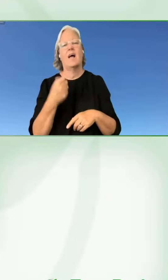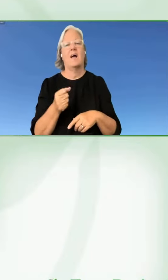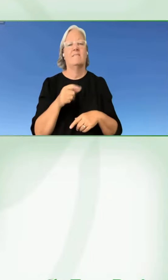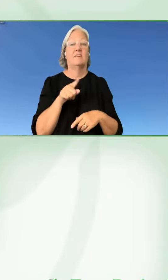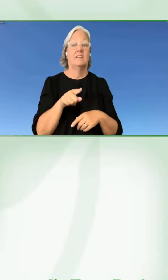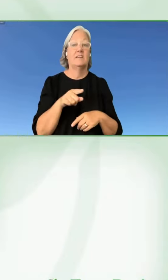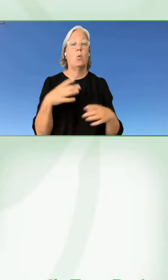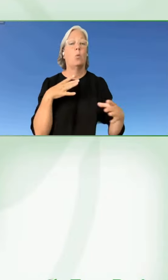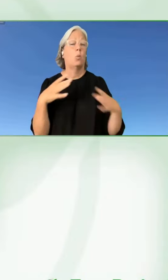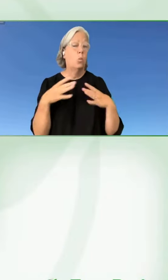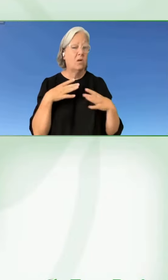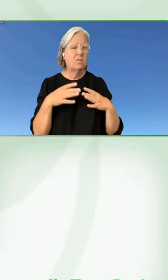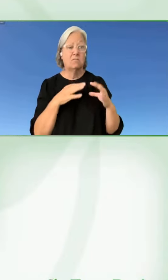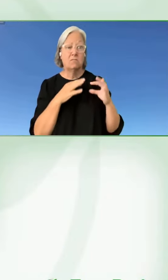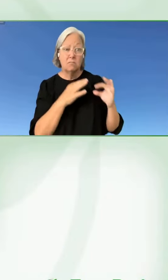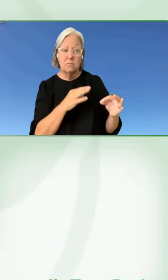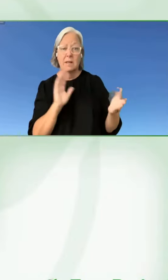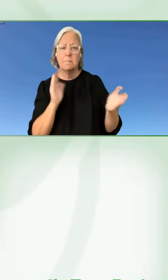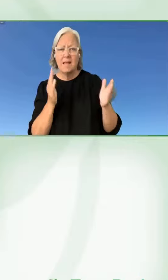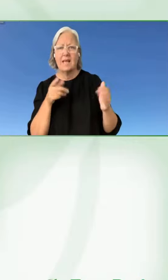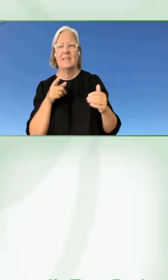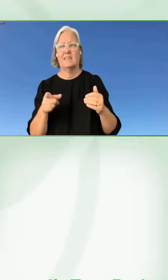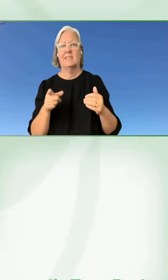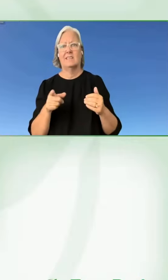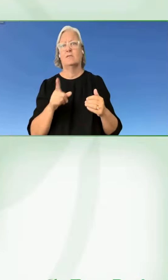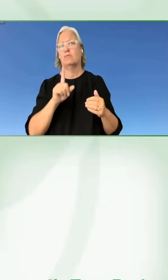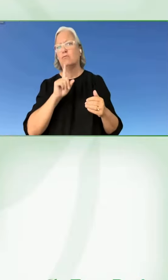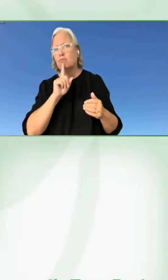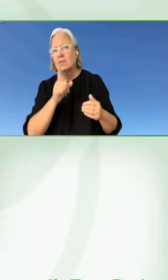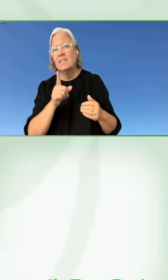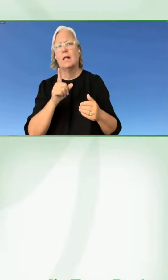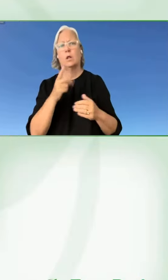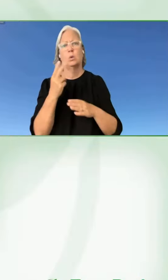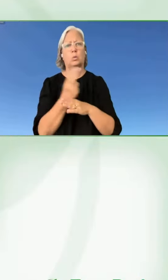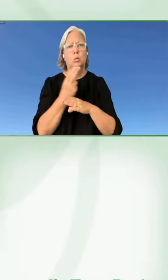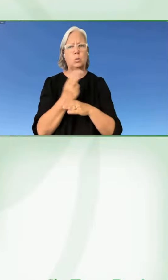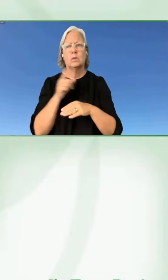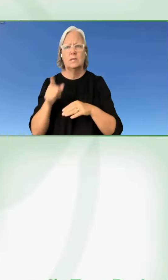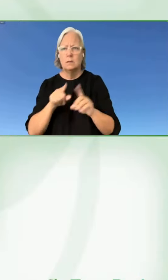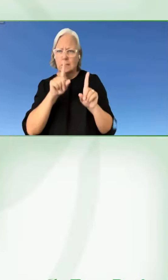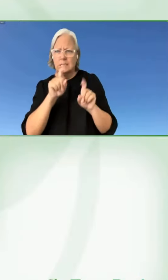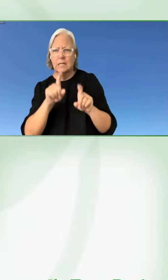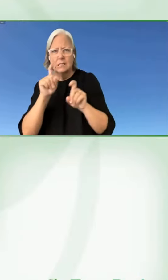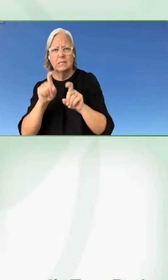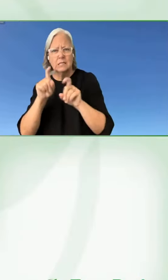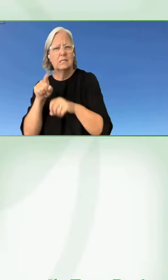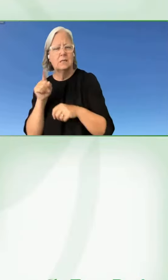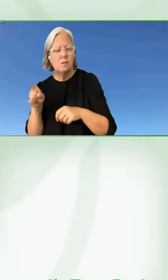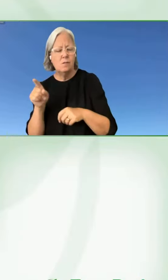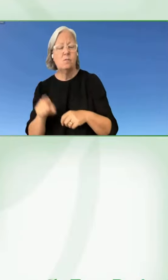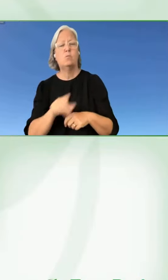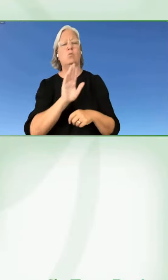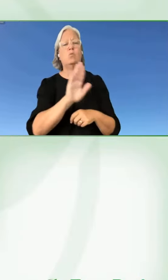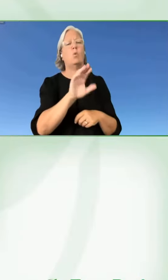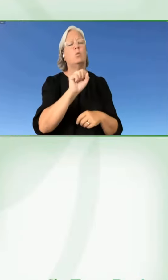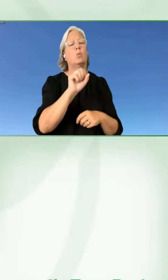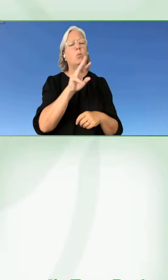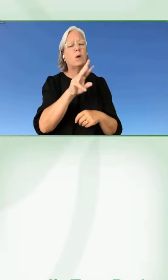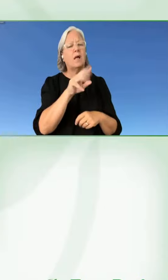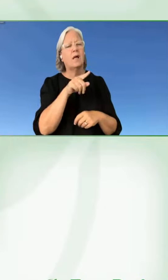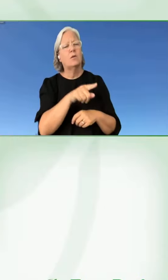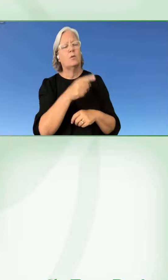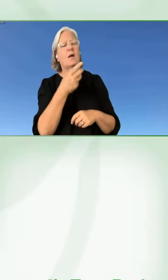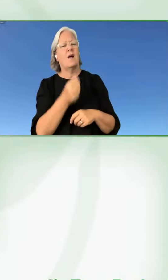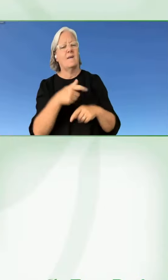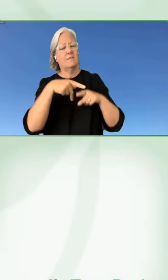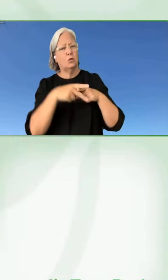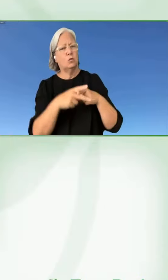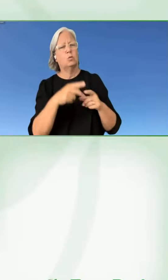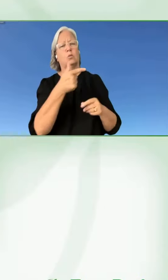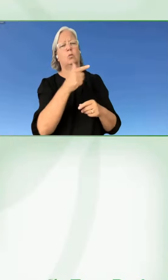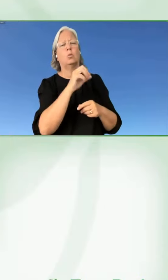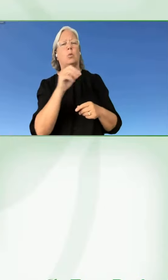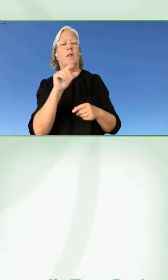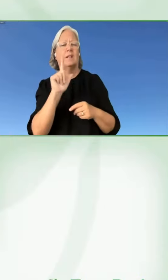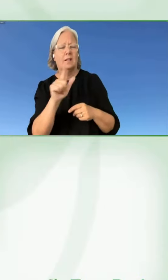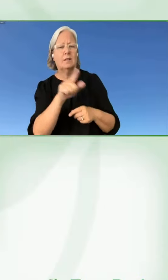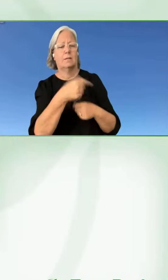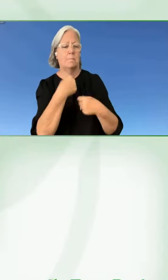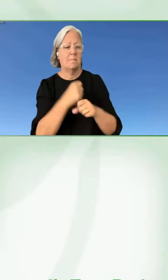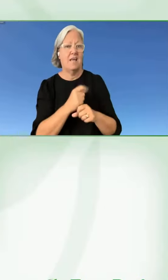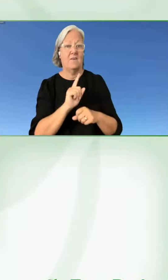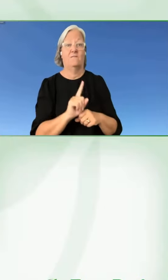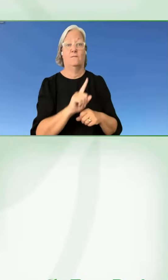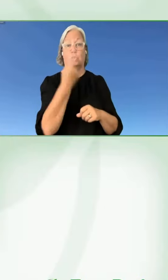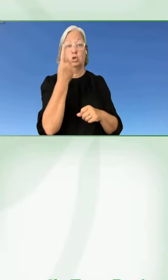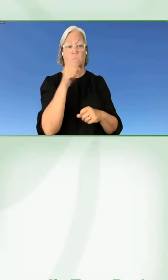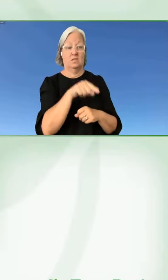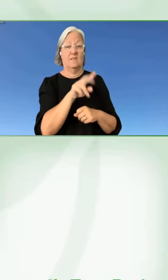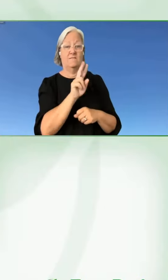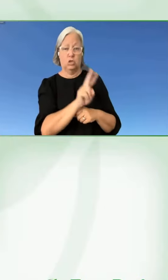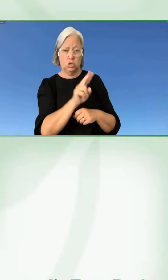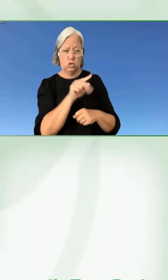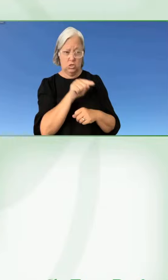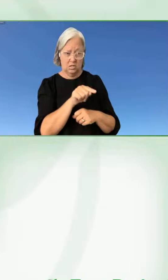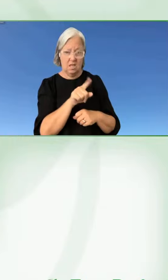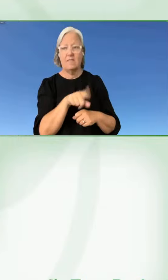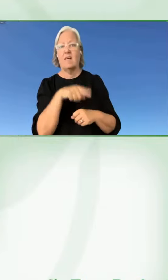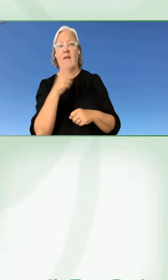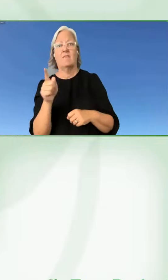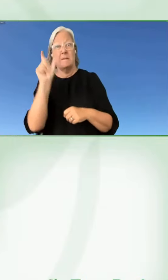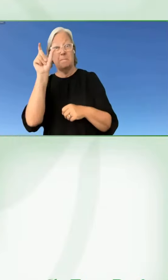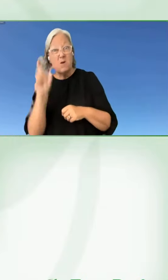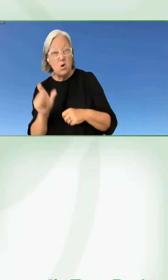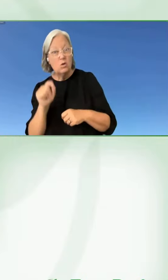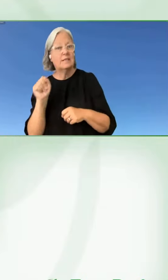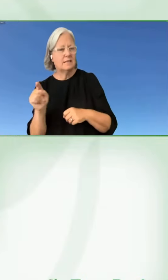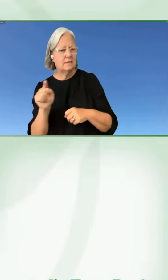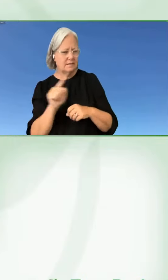Again, there is always a human in the loop who looks at these descriptions, bets them,